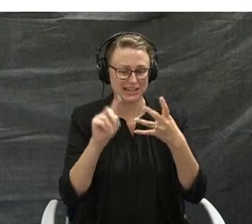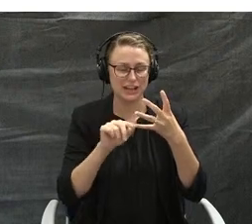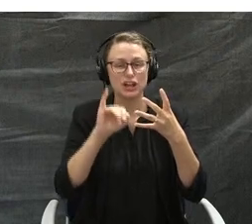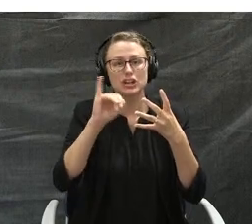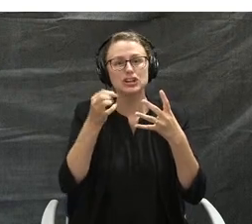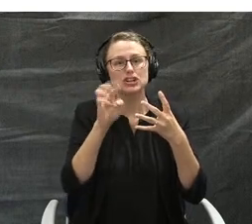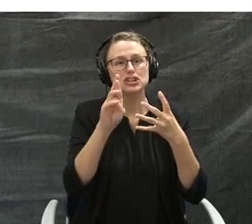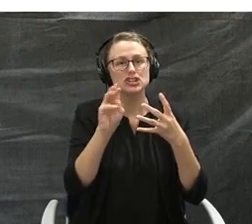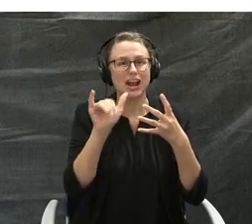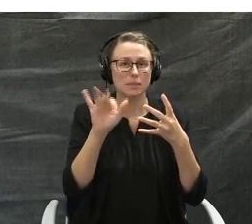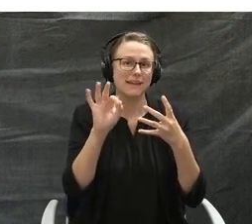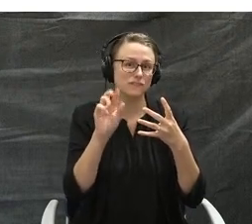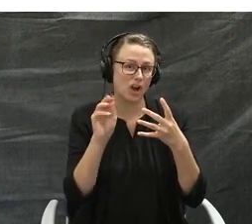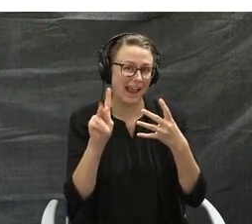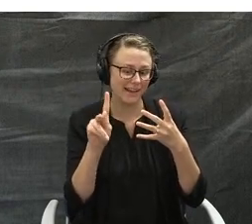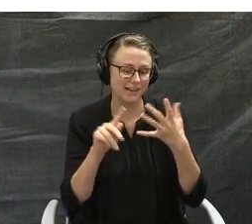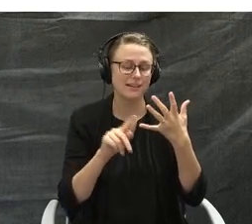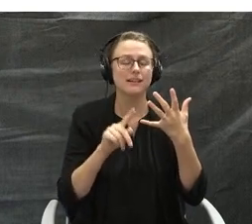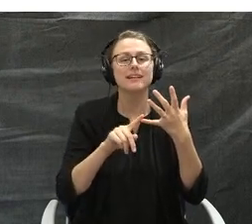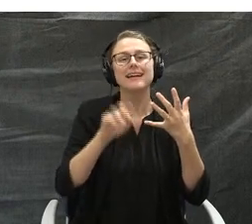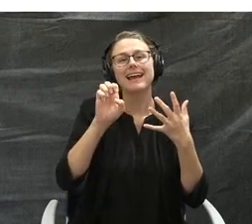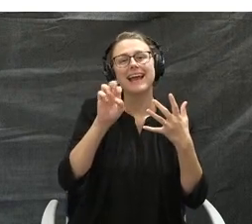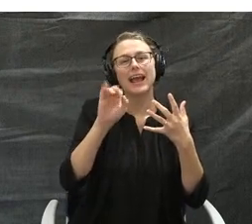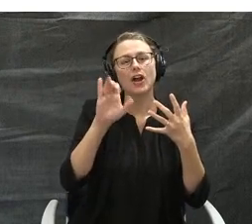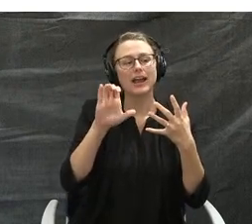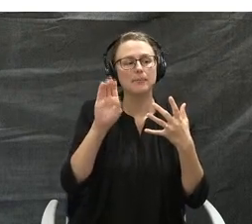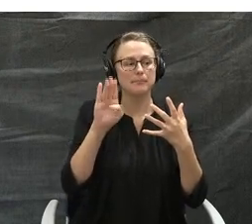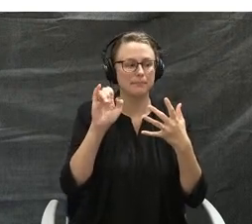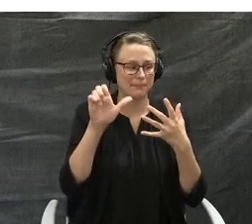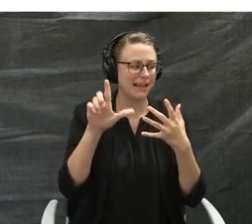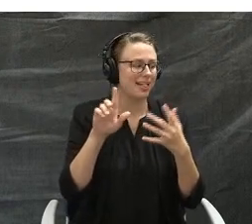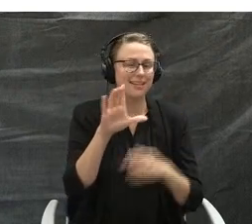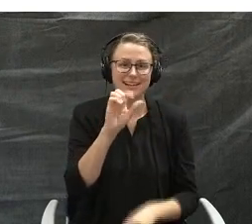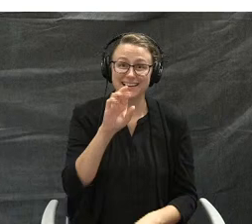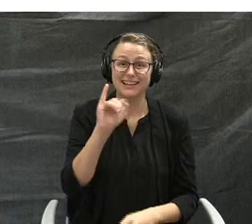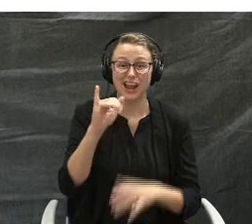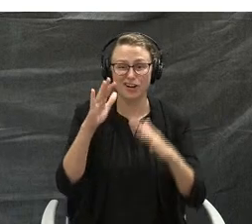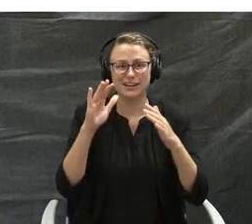Frank of Minne Tonka. Eric Beale of Excelsior, Kerry Harman of